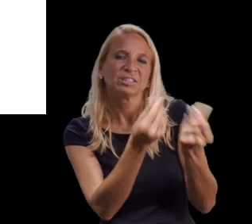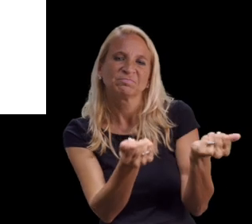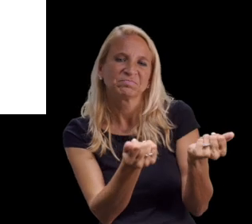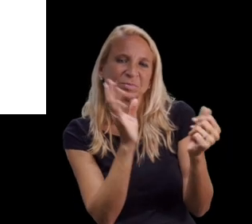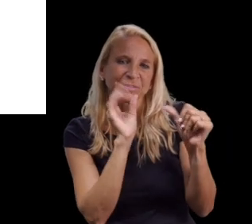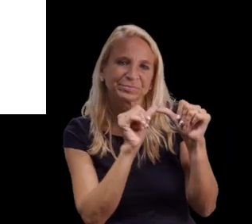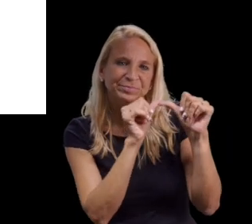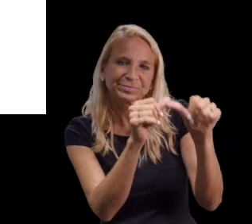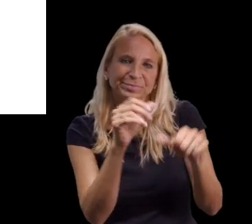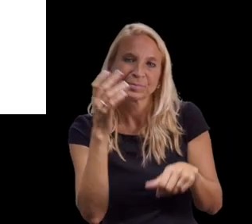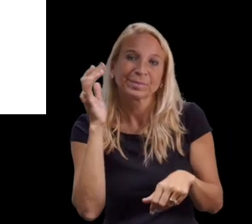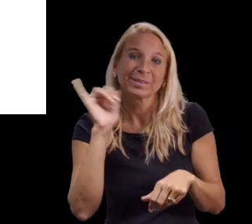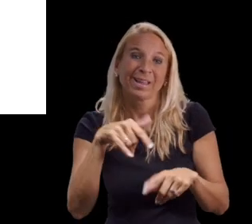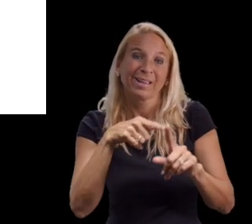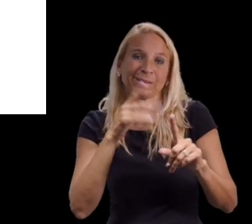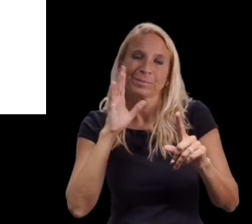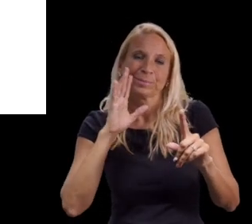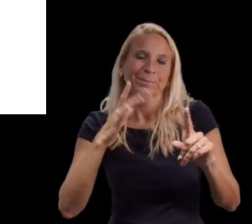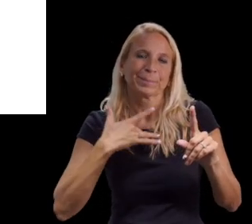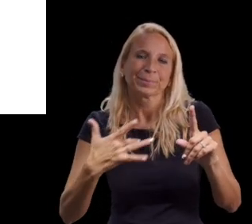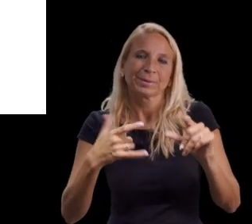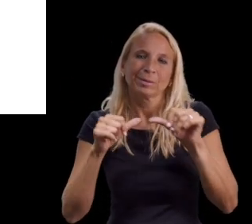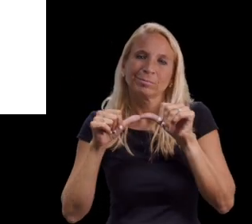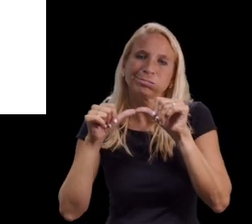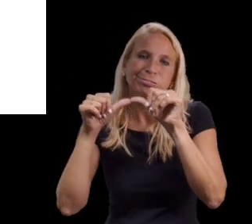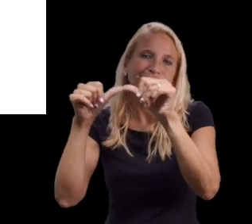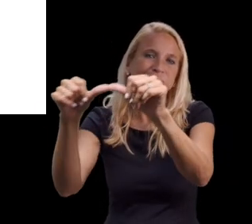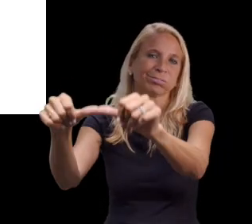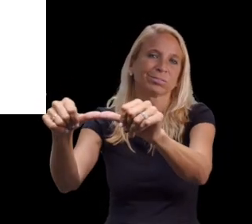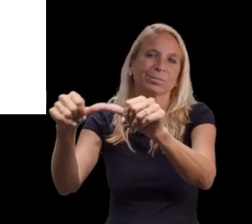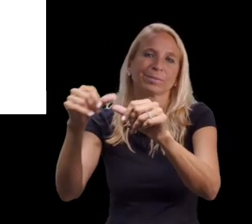This condition must also cause major functional limitations